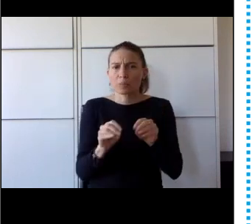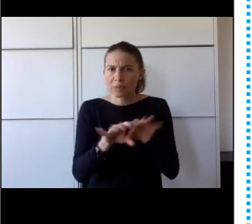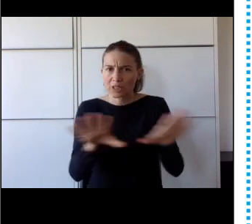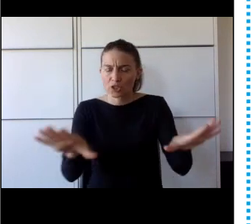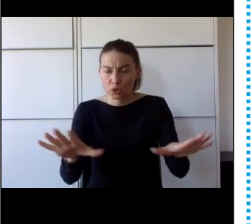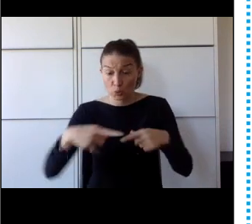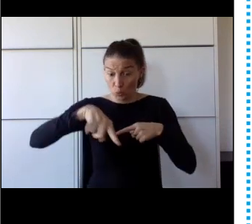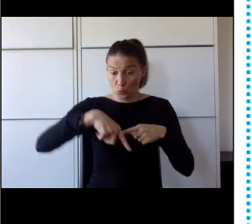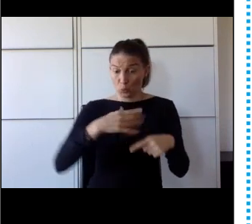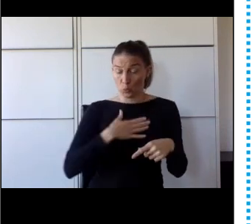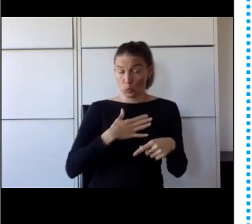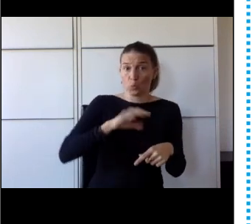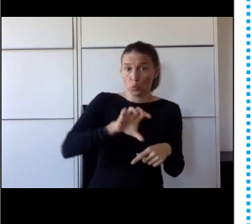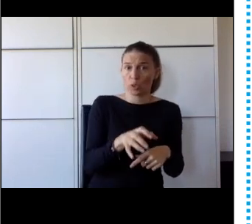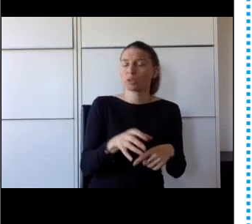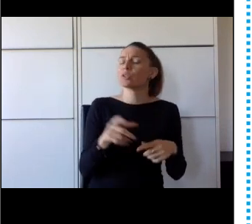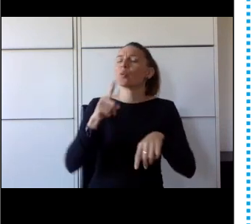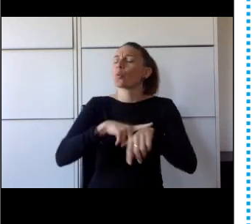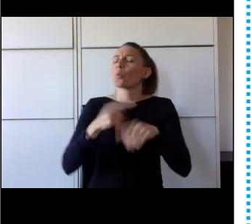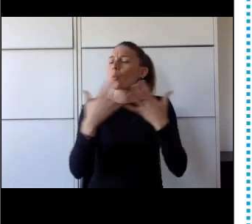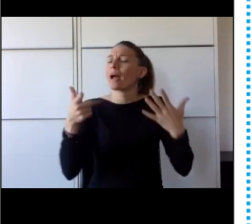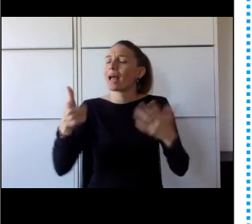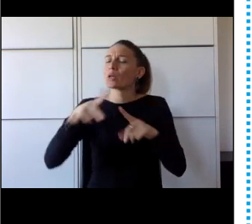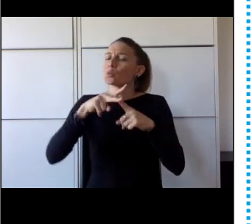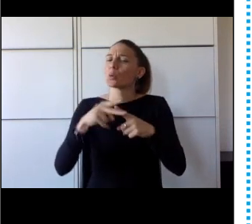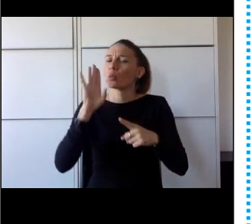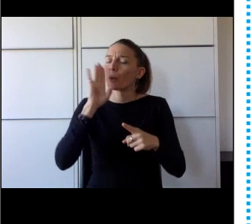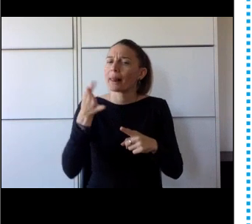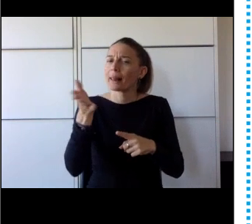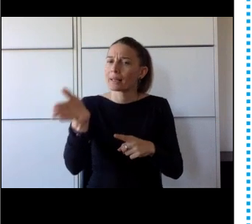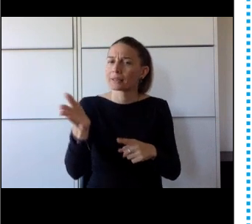When do you plan to launch this toolkit? Maybe you can take this one.